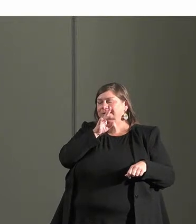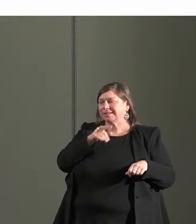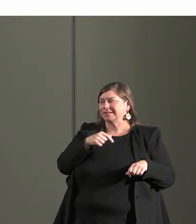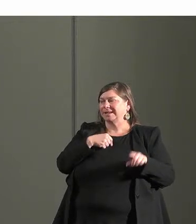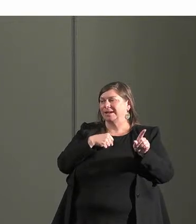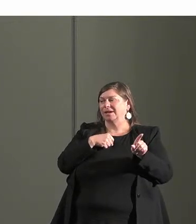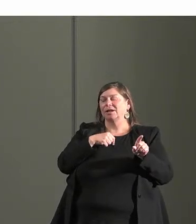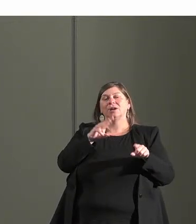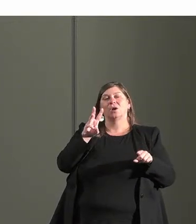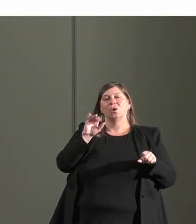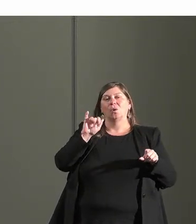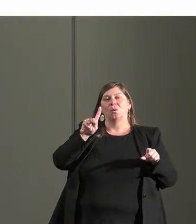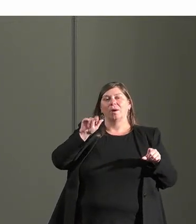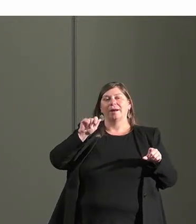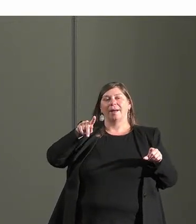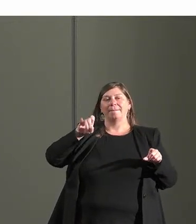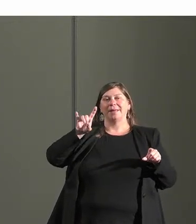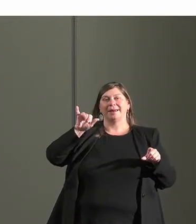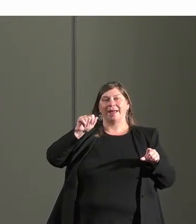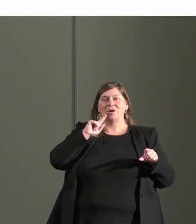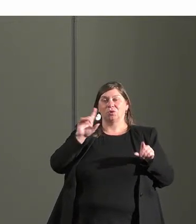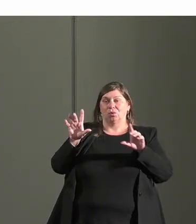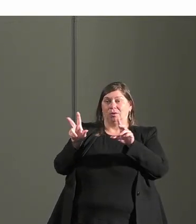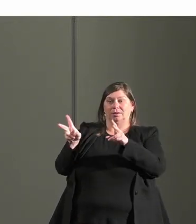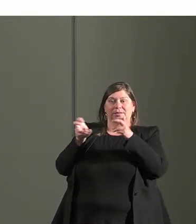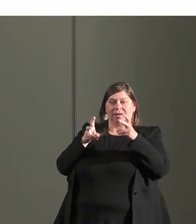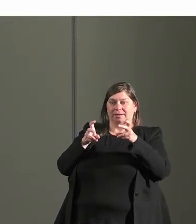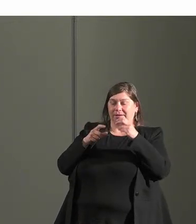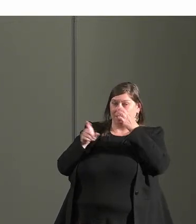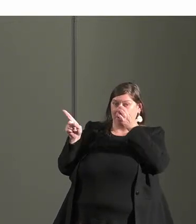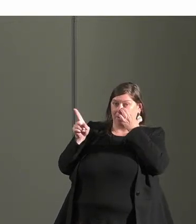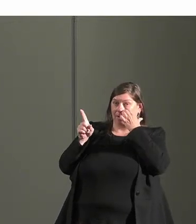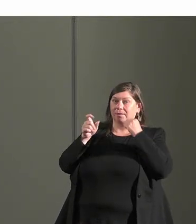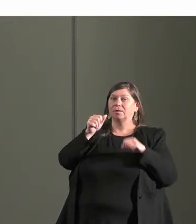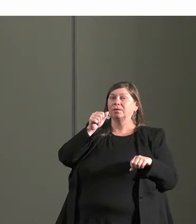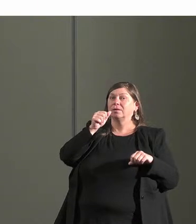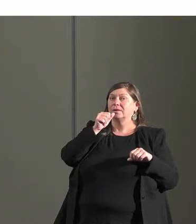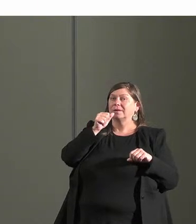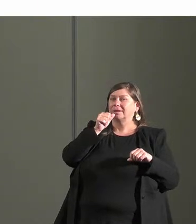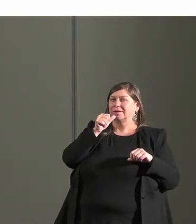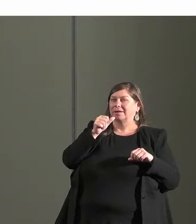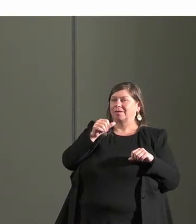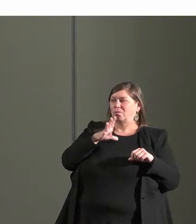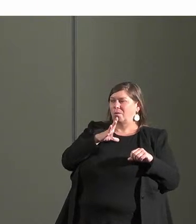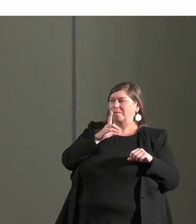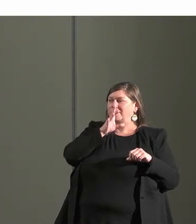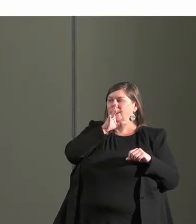Google natural voices we could see Wikipedia a group of text.